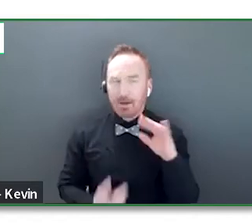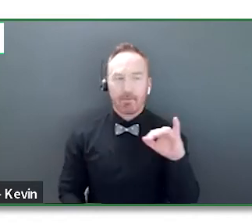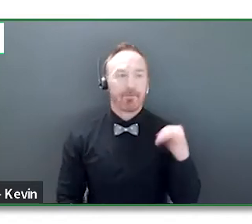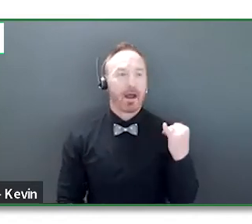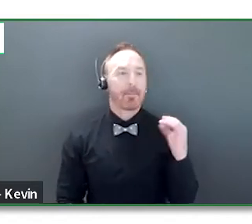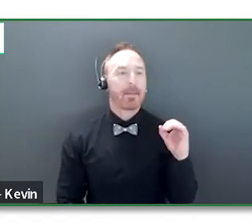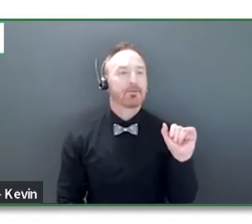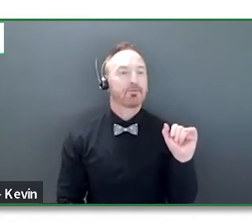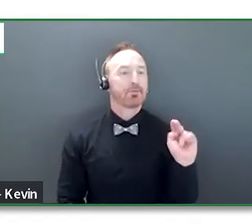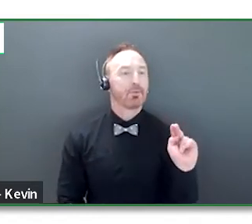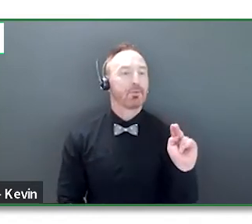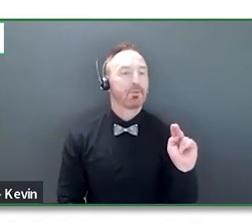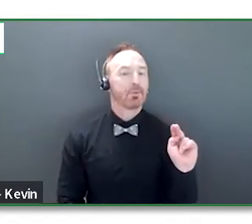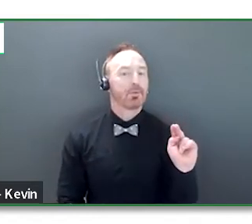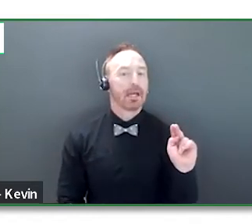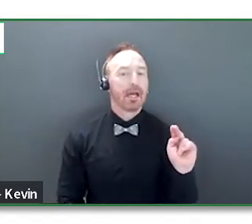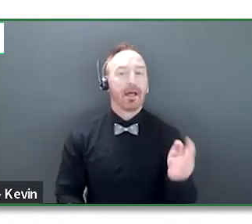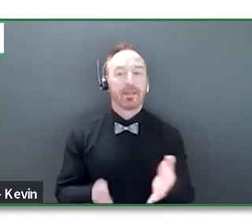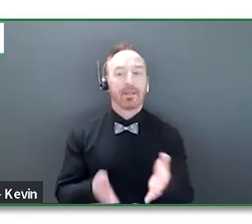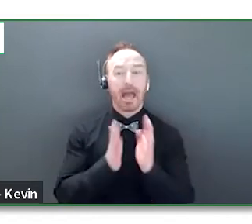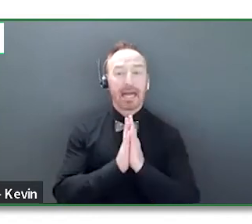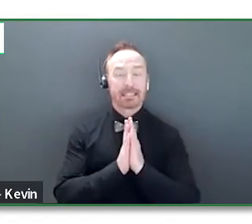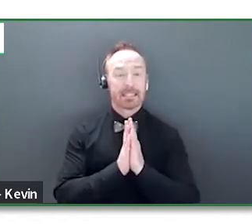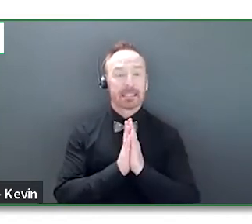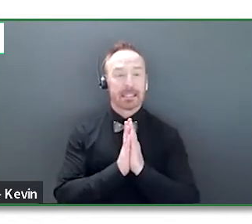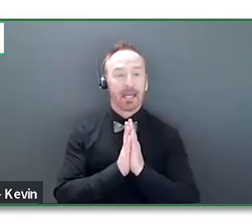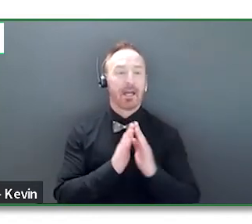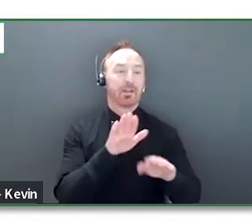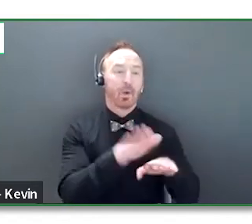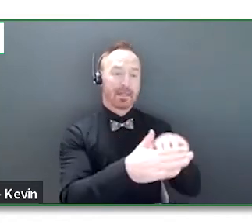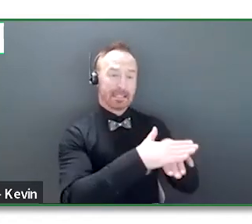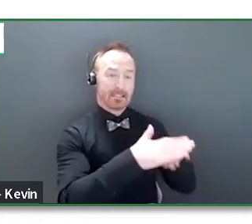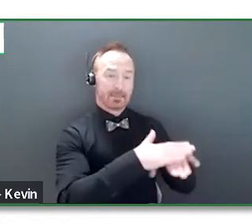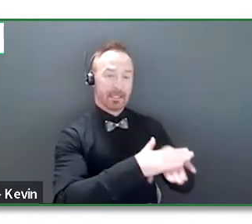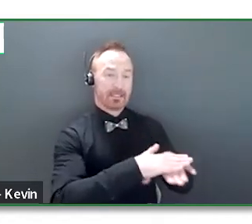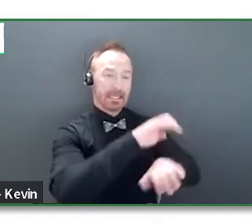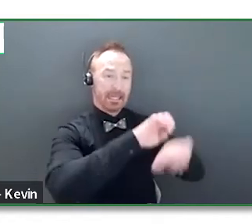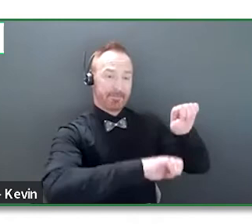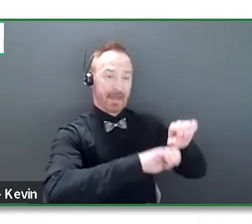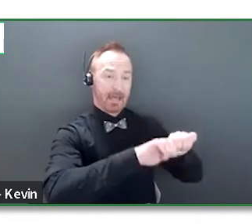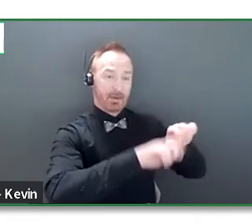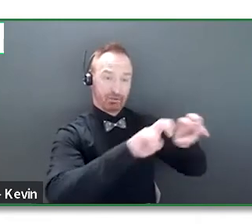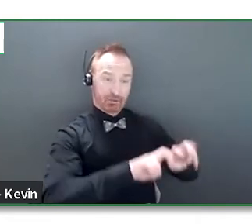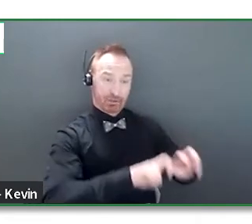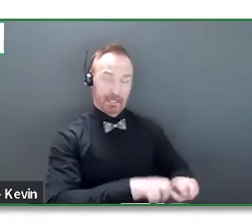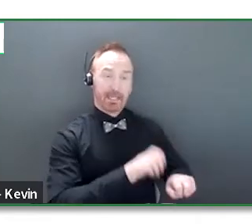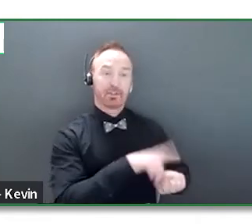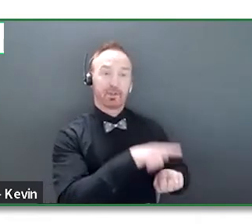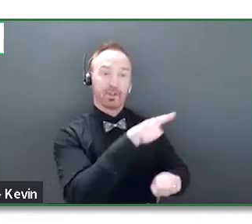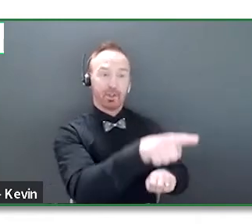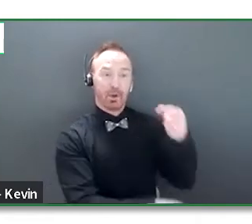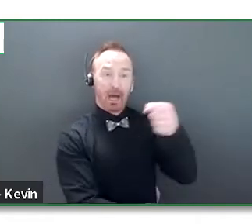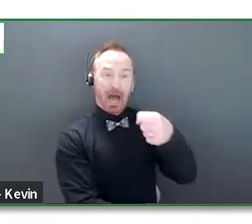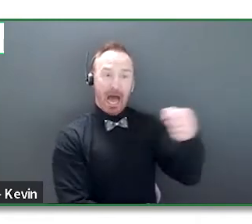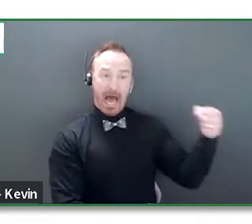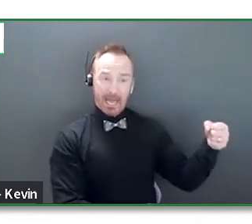you go about doing your accessibility evaluations. Uh is it outsourced to contractors, um does the does Parks Canada have